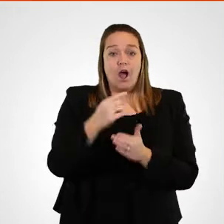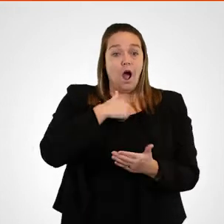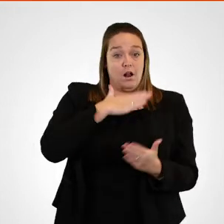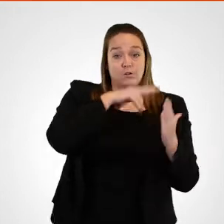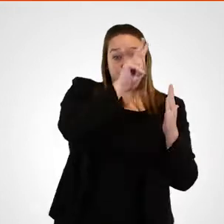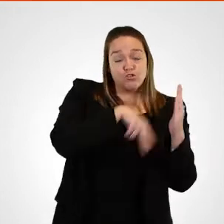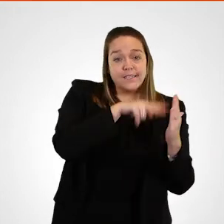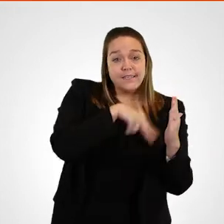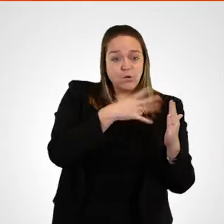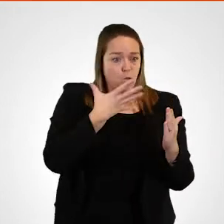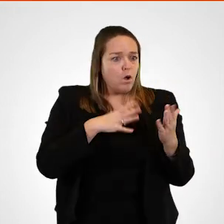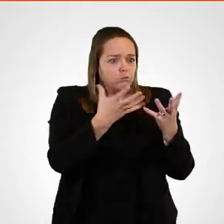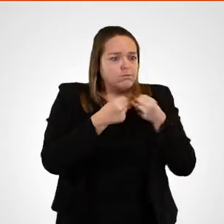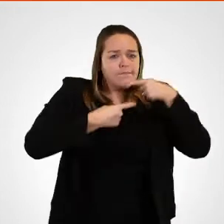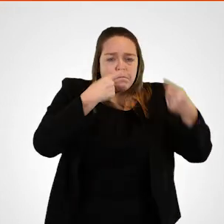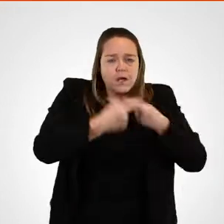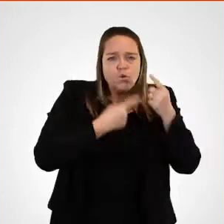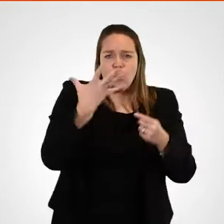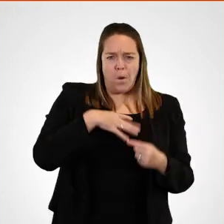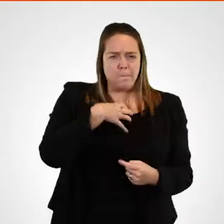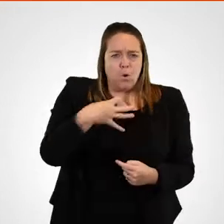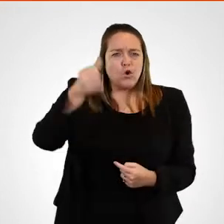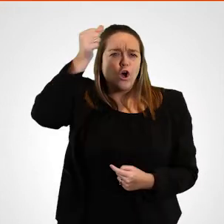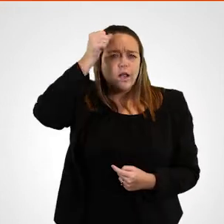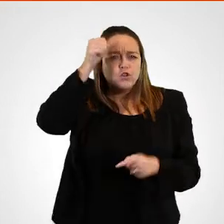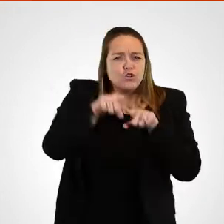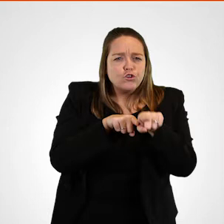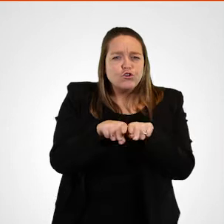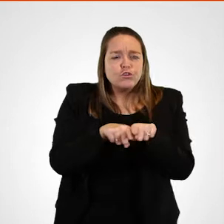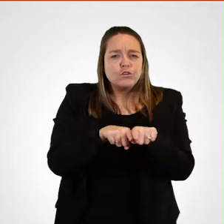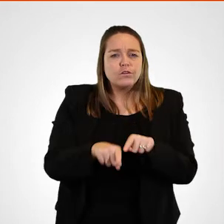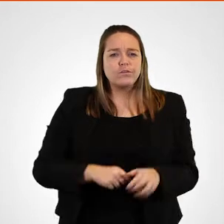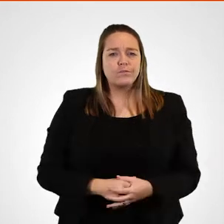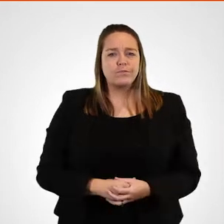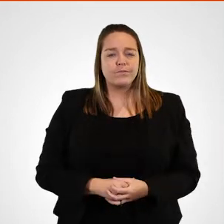they want to gain information, they want to increase their knowledge. And one of the things that they do